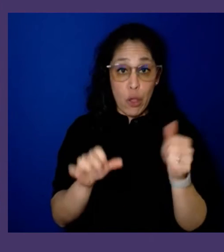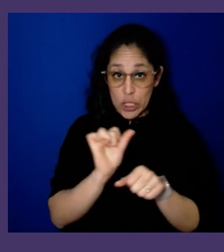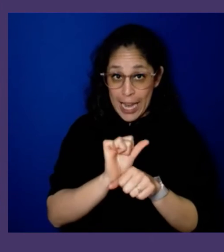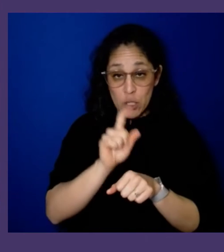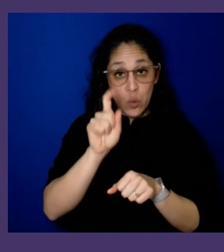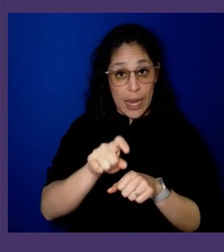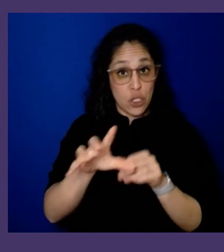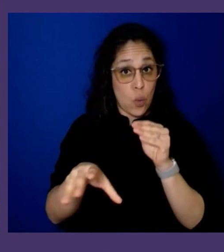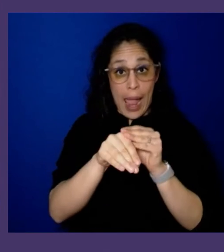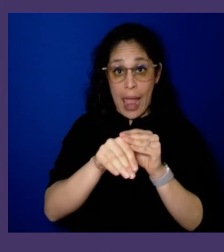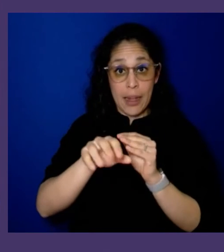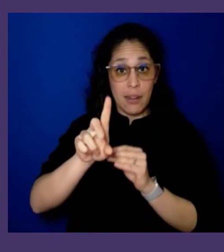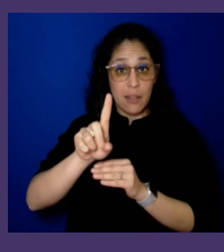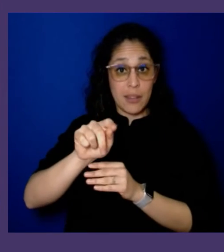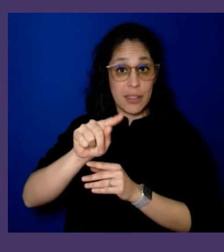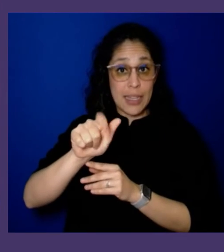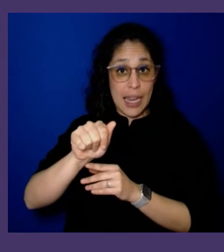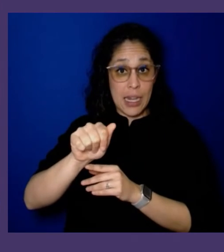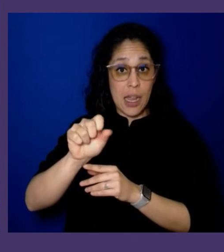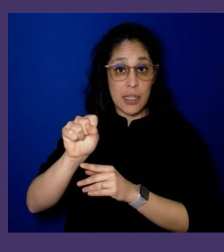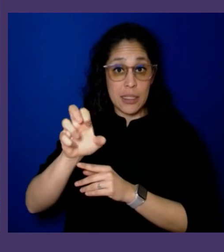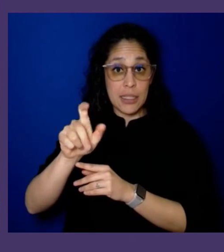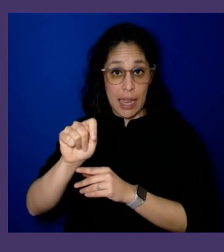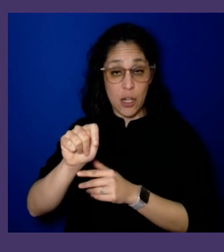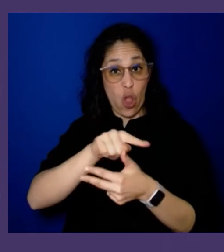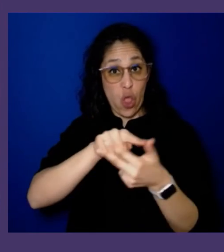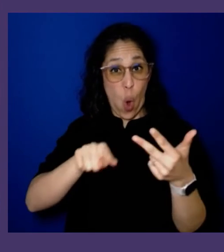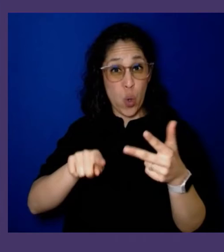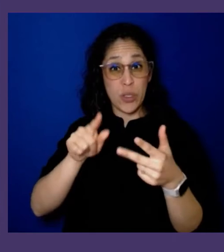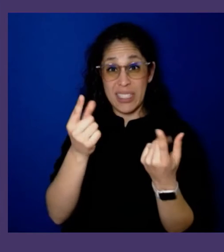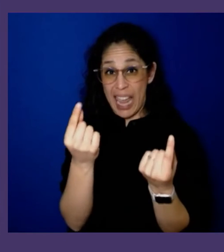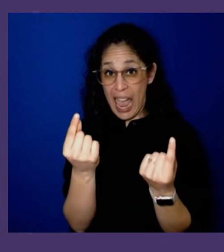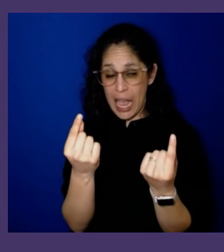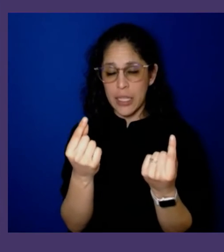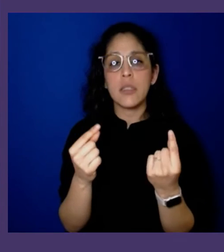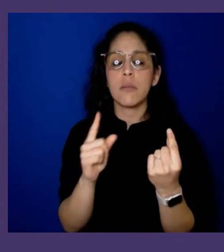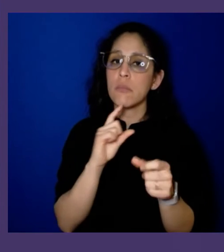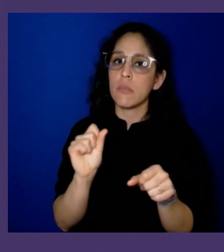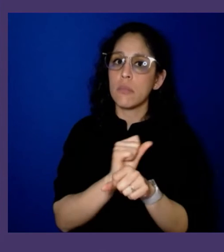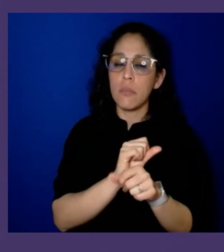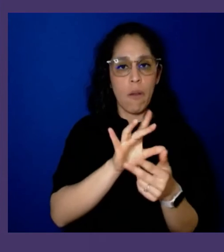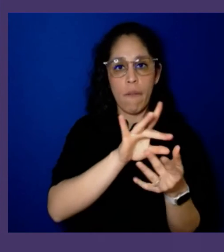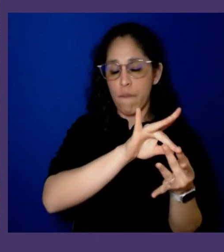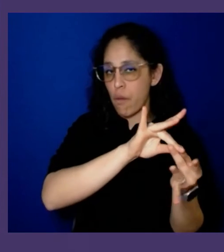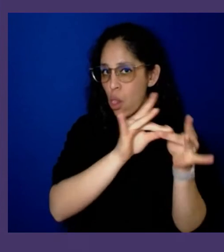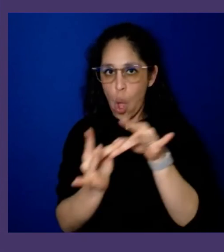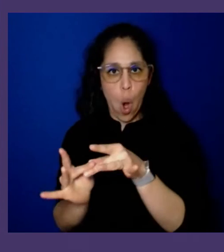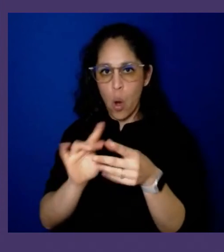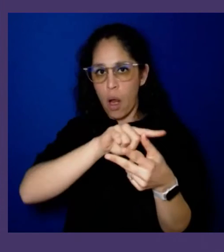These tasks, getting these done, they actually did flow really well.